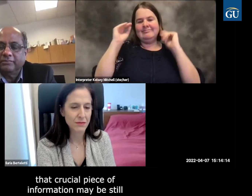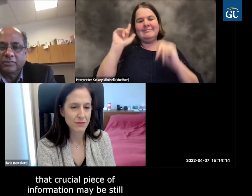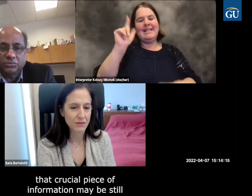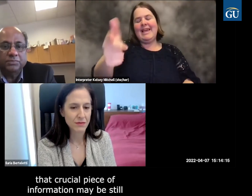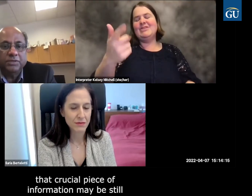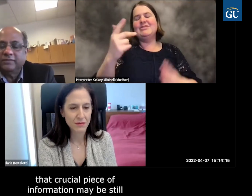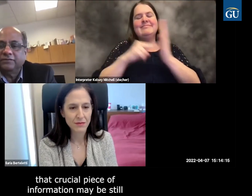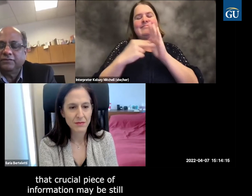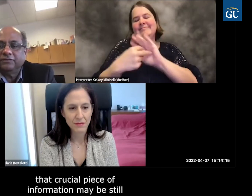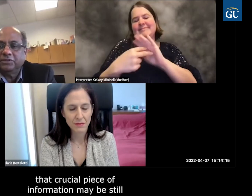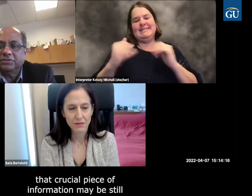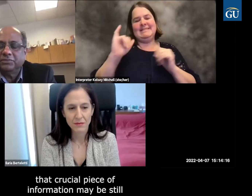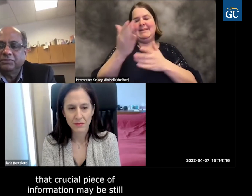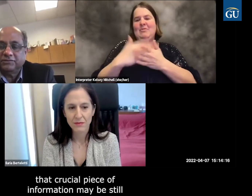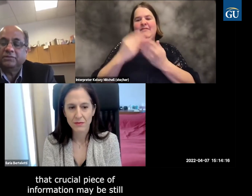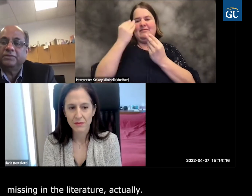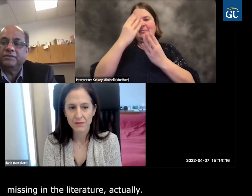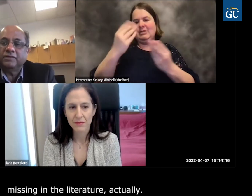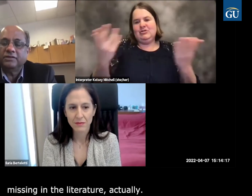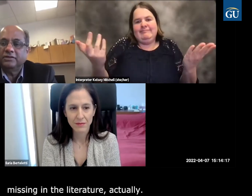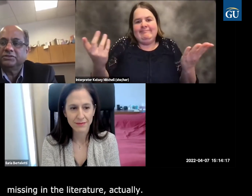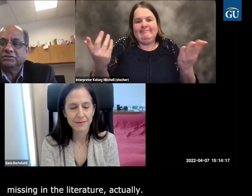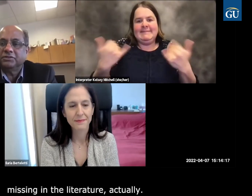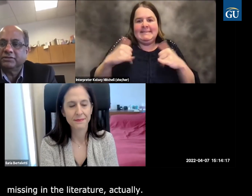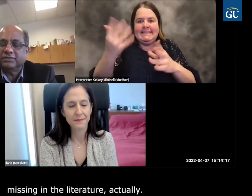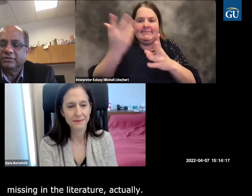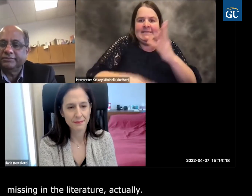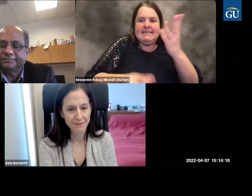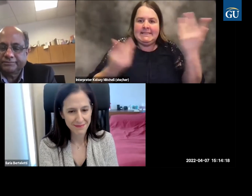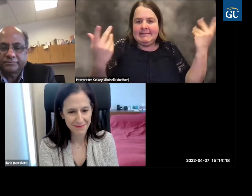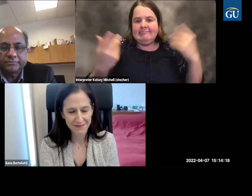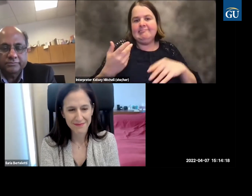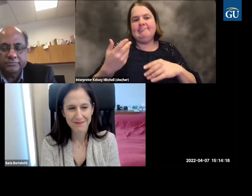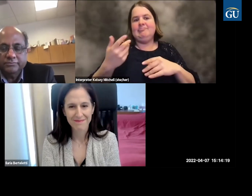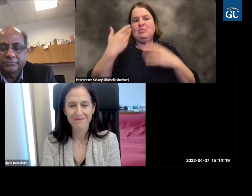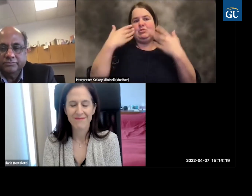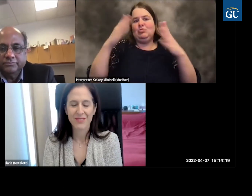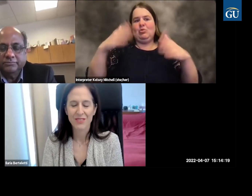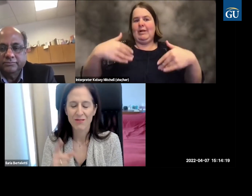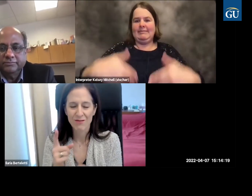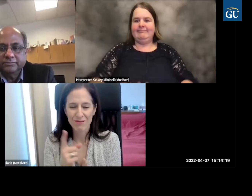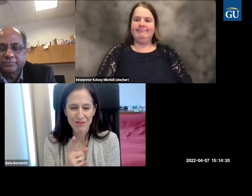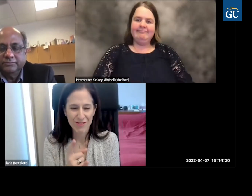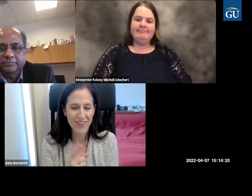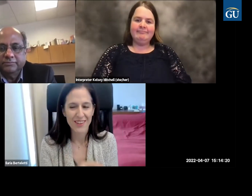crucial piece of information may be still missing in the literature actually